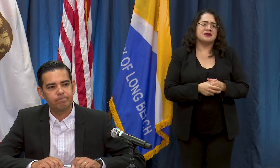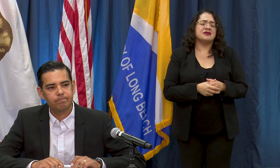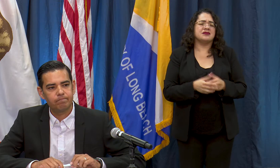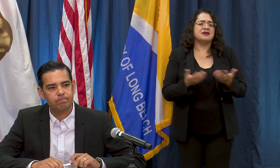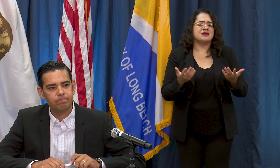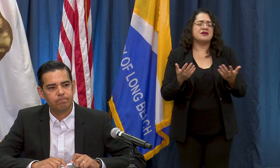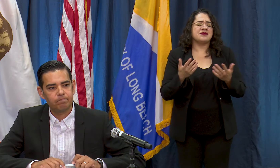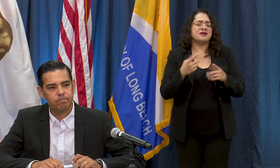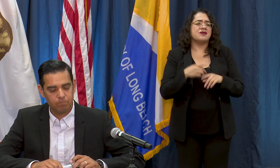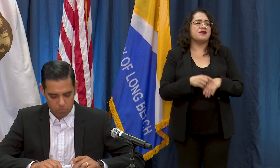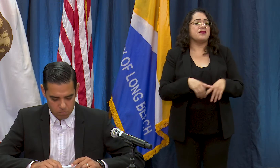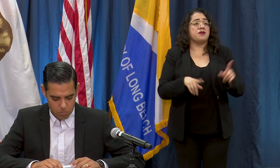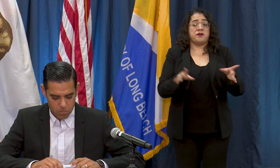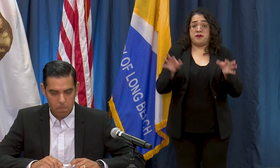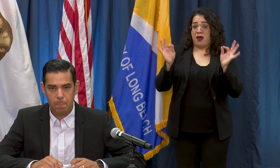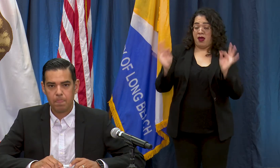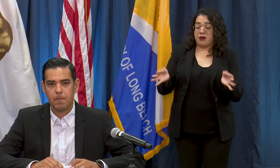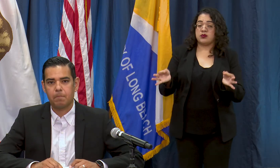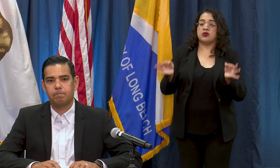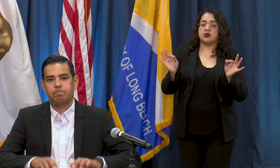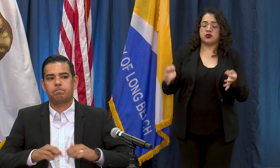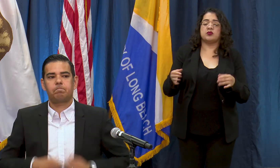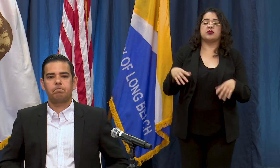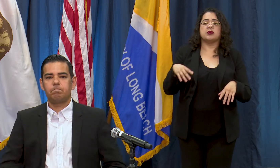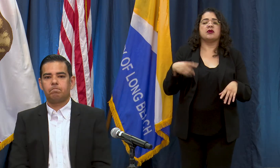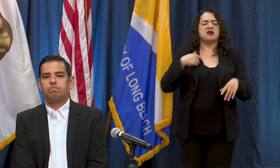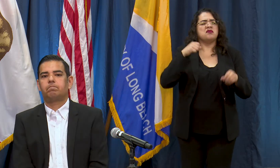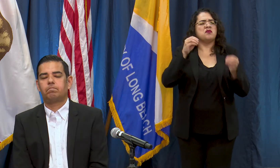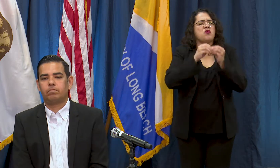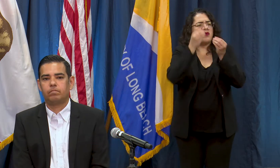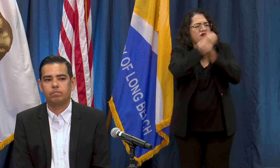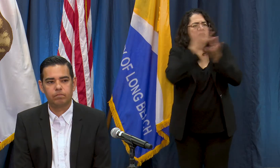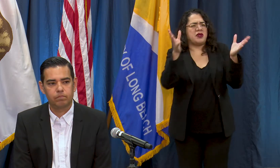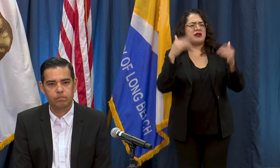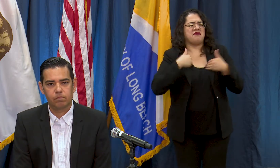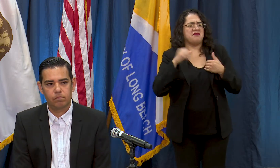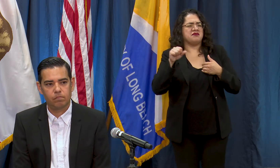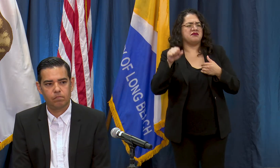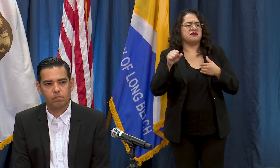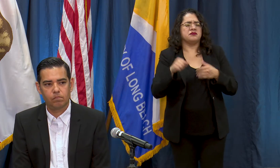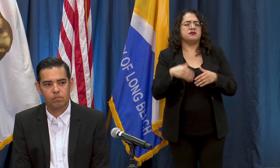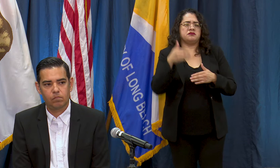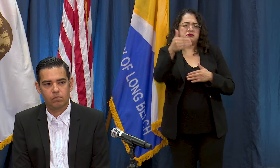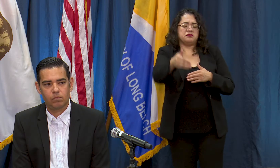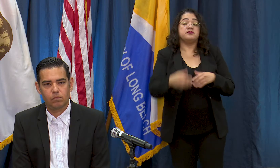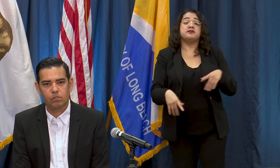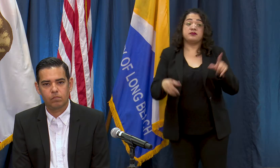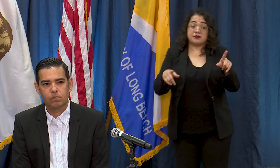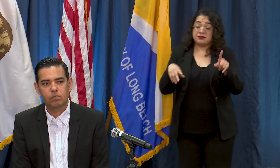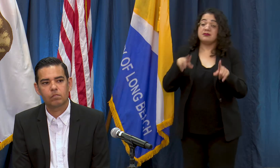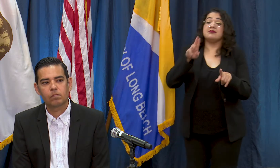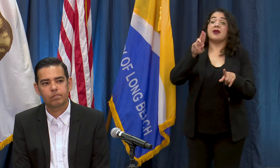Absolutely and we do want to make sure all the viewers out there that are watching us understand that the updates the emergency rental assistance is online